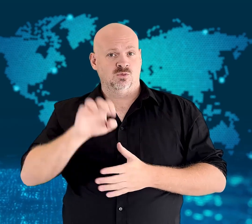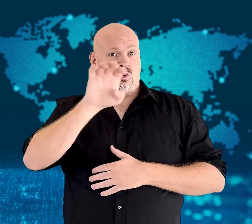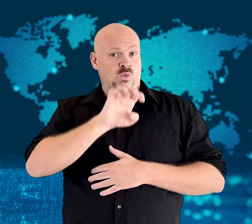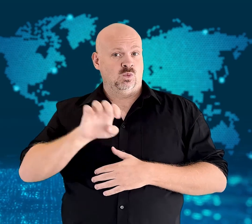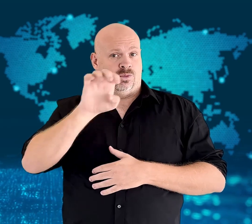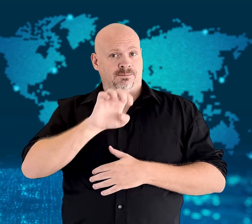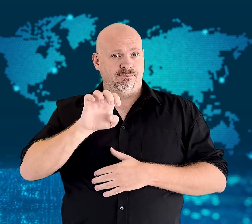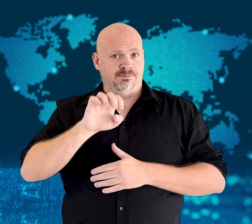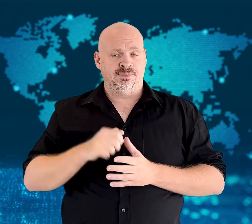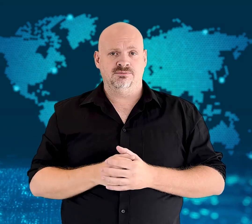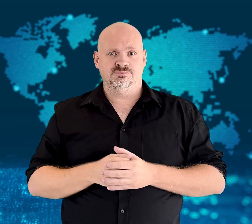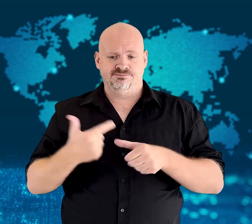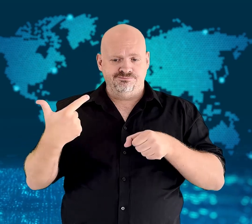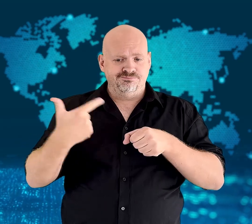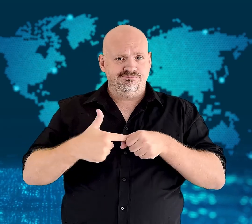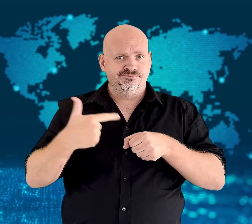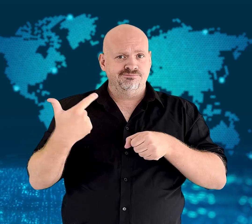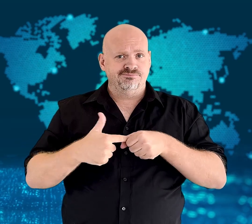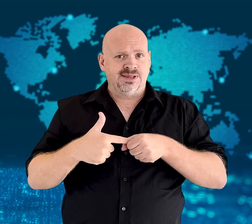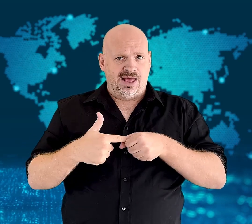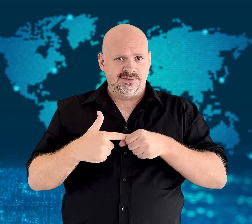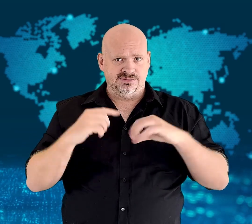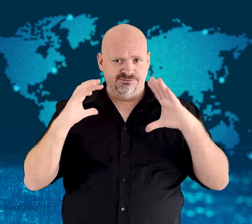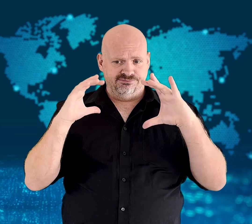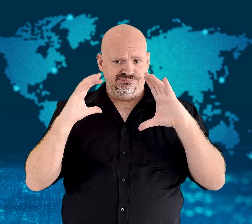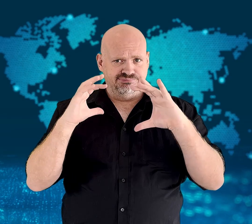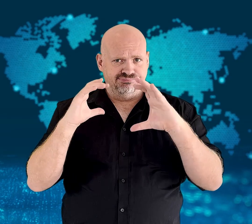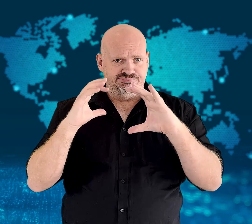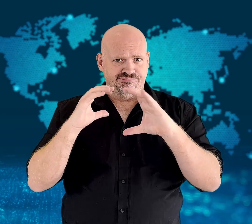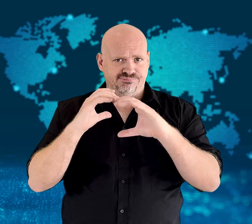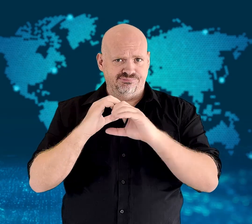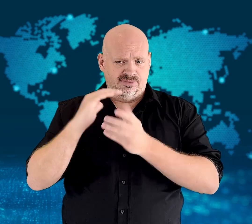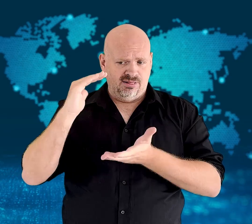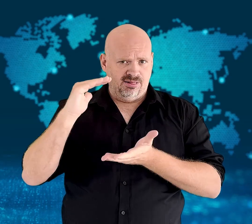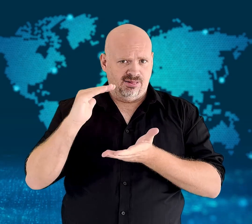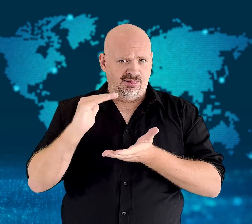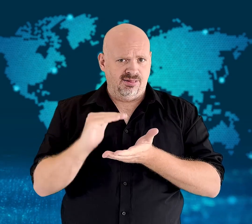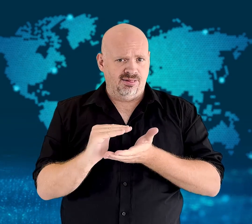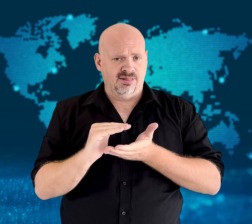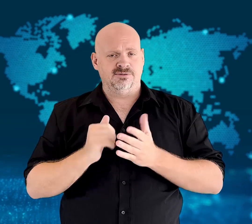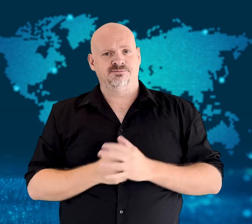Gas shortage